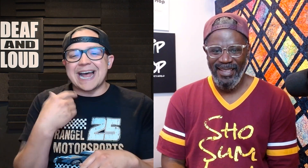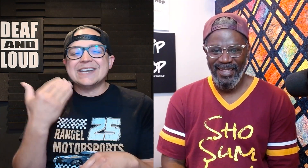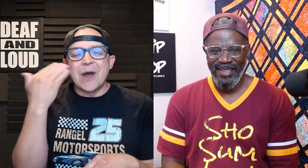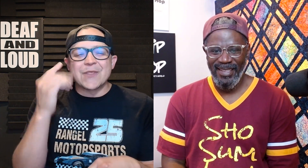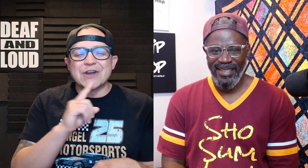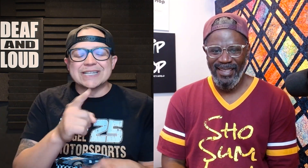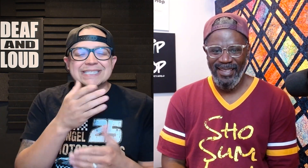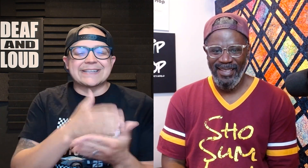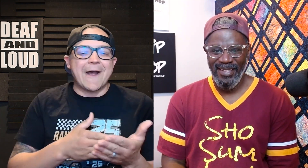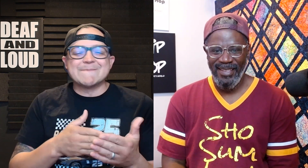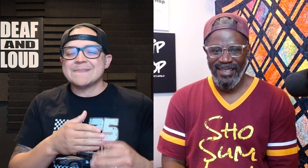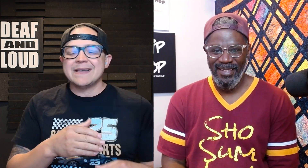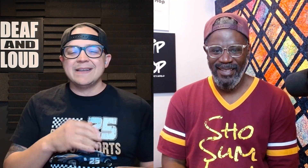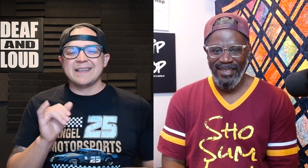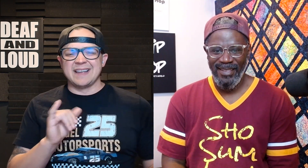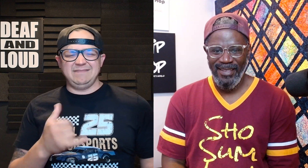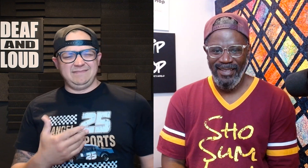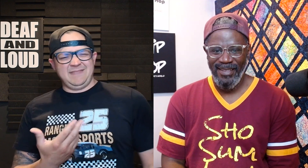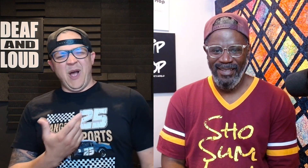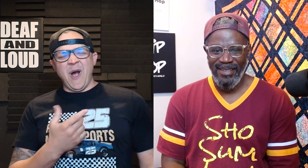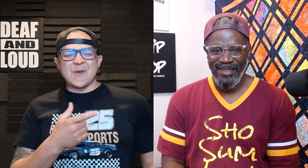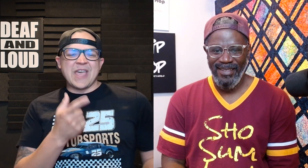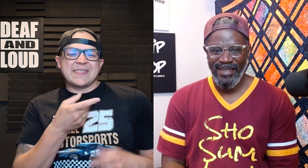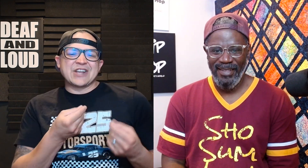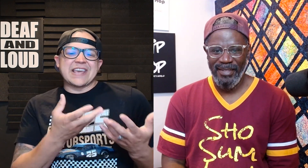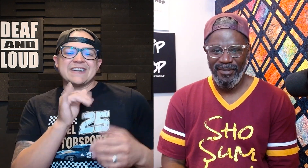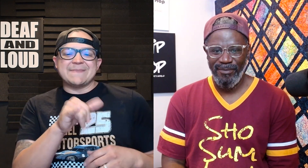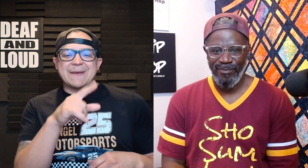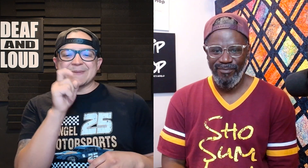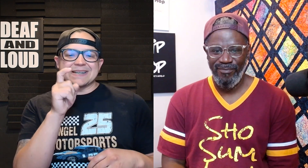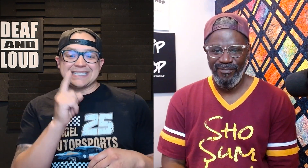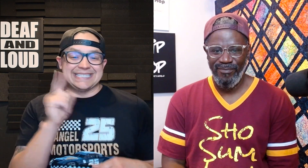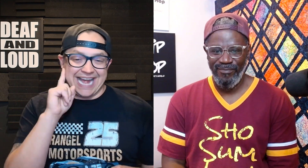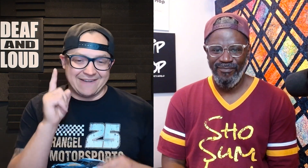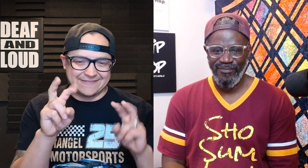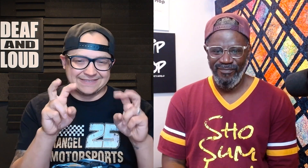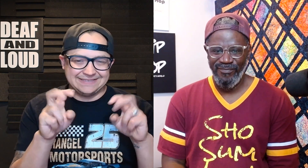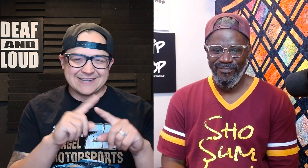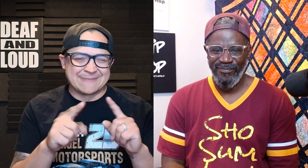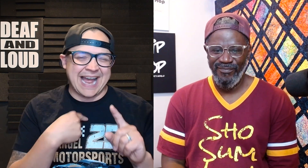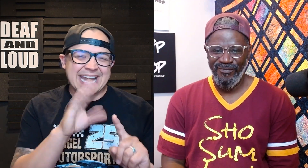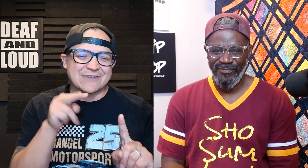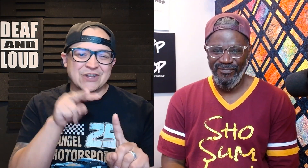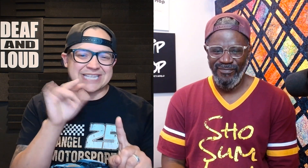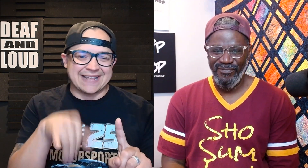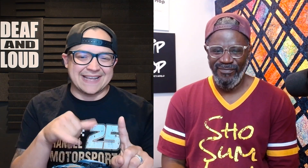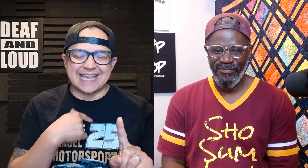I know there is a perspective like, oh, they're giving him that because he's Deaf. But I never looked at it like that.